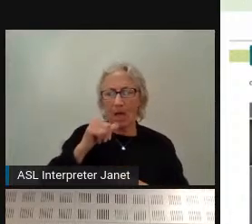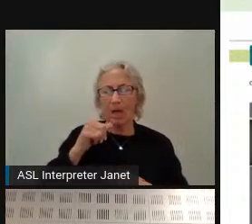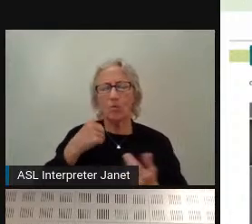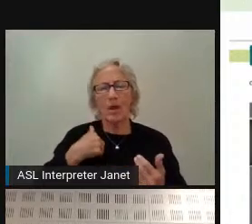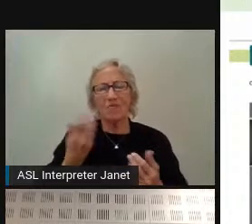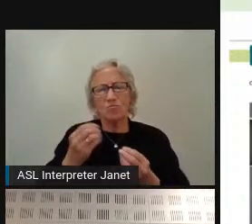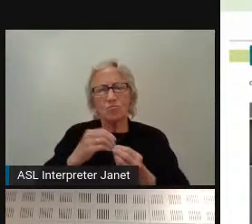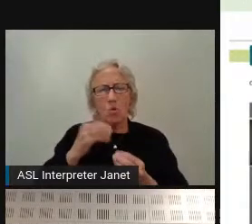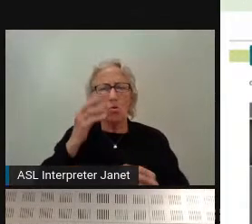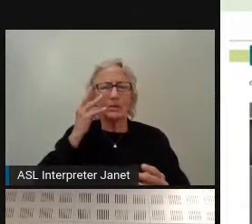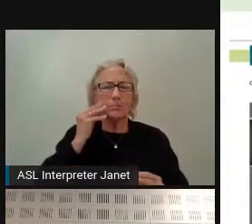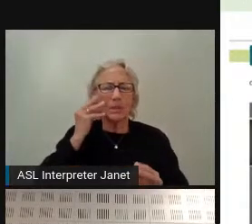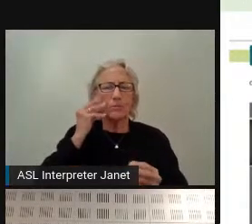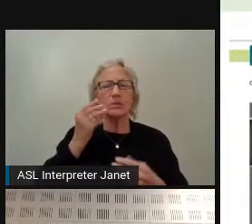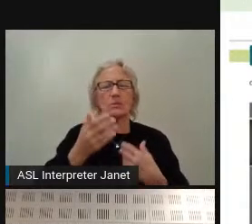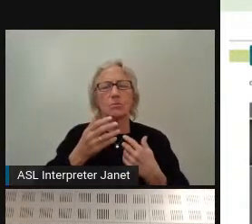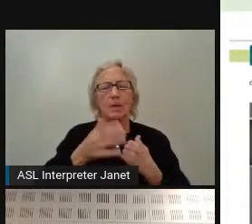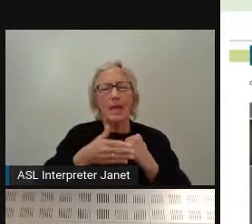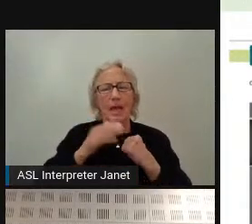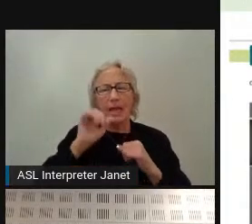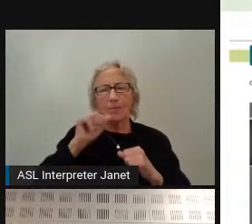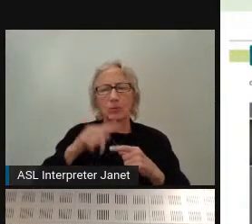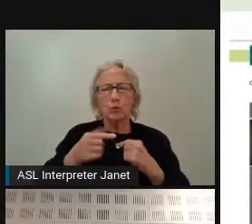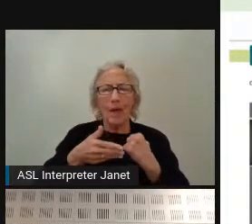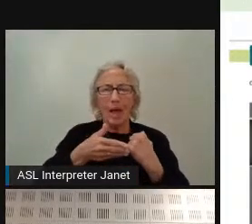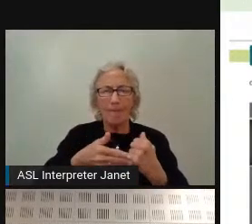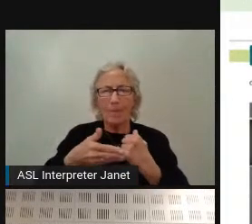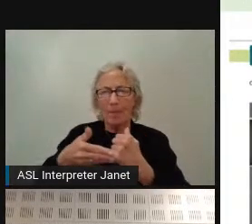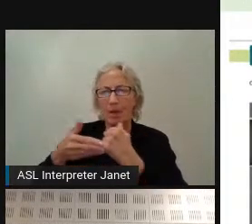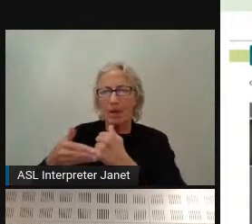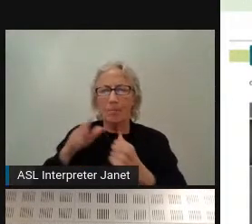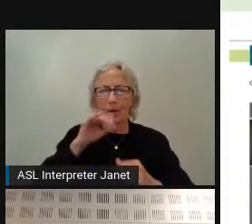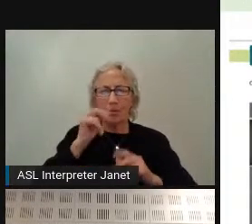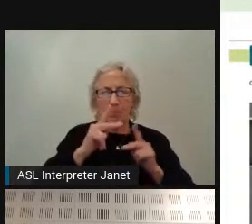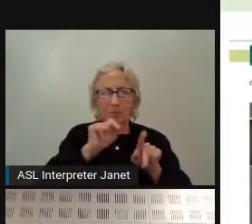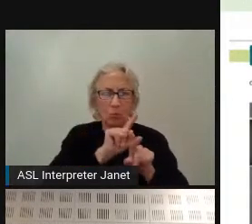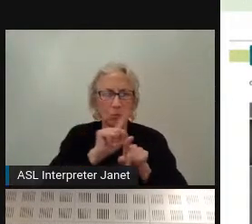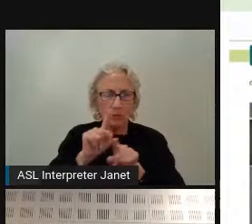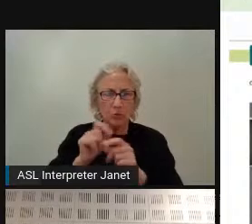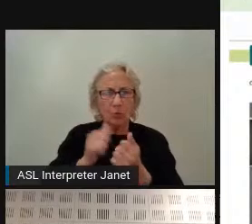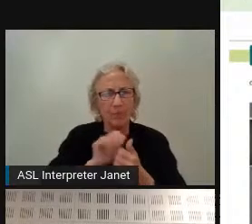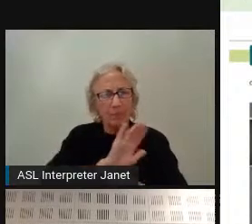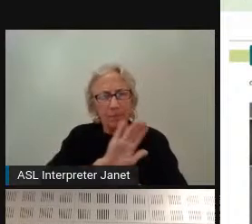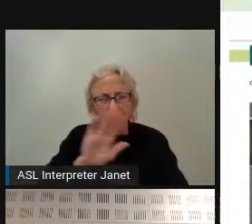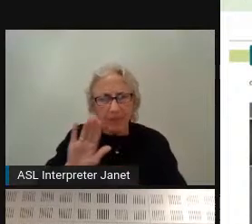We could really try as we go and we would not have the middleman and we could just do it ourselves.